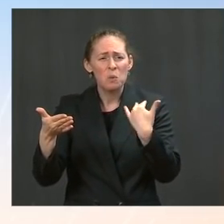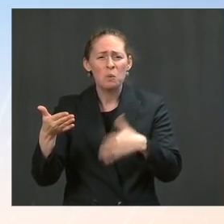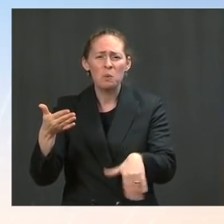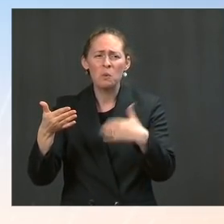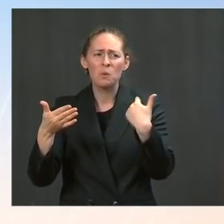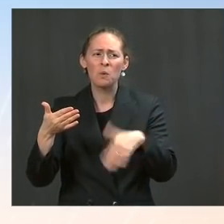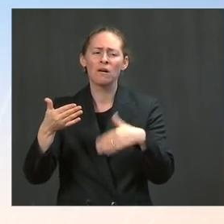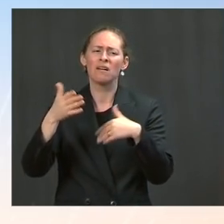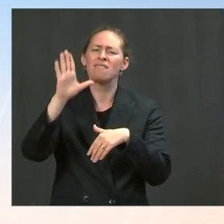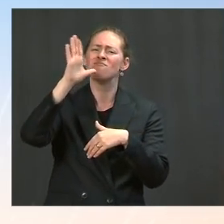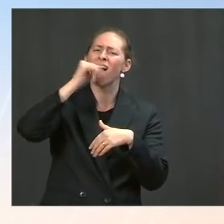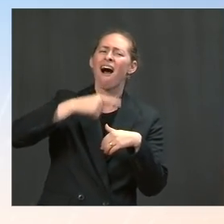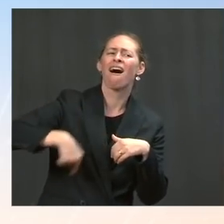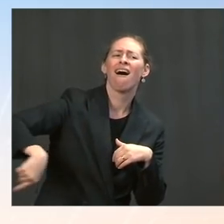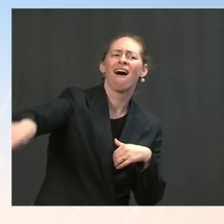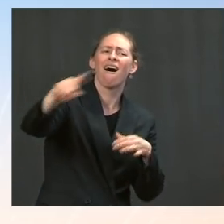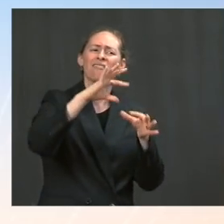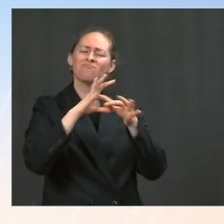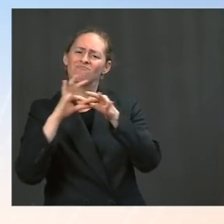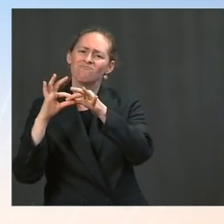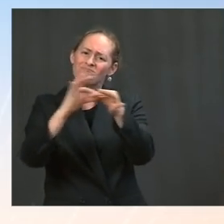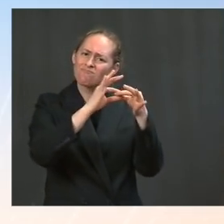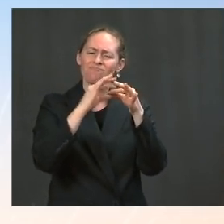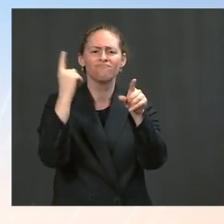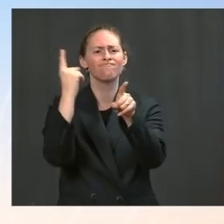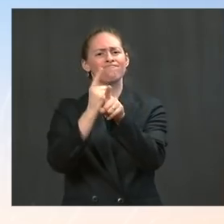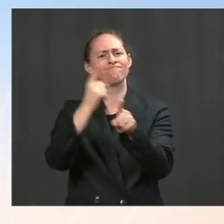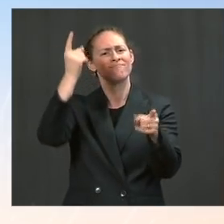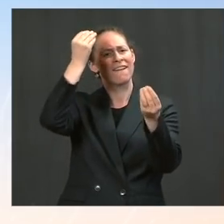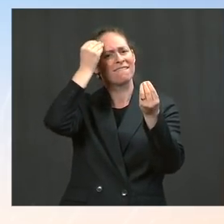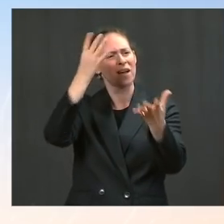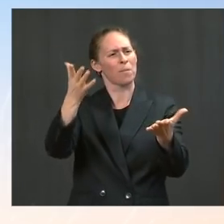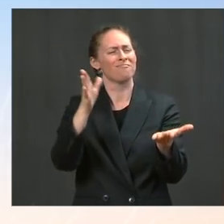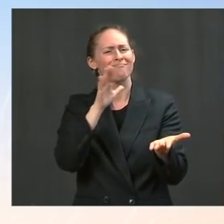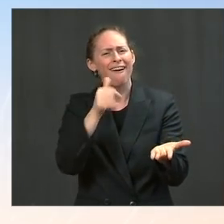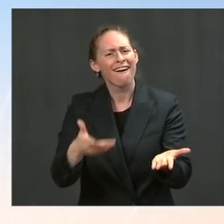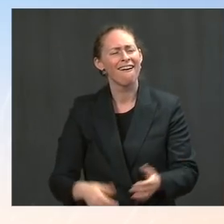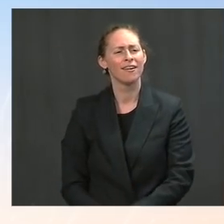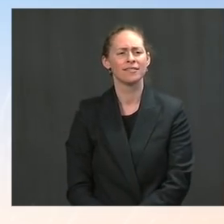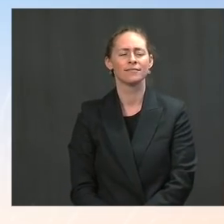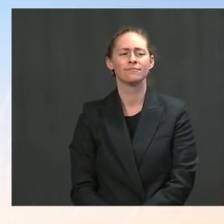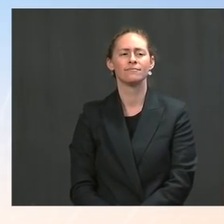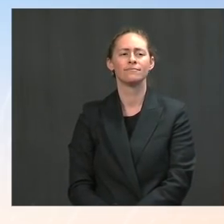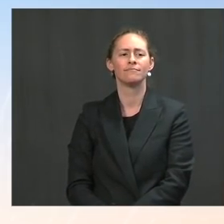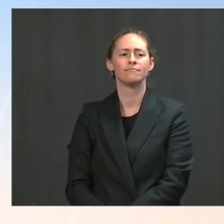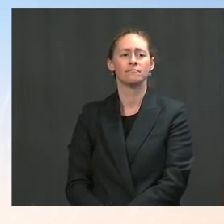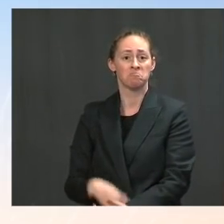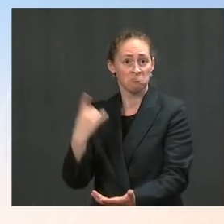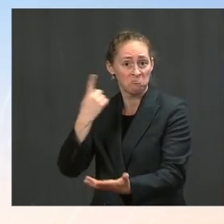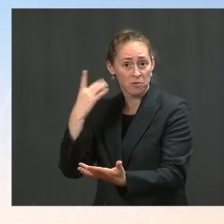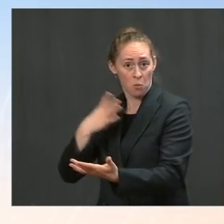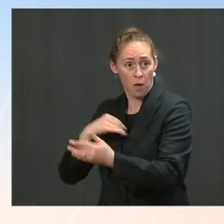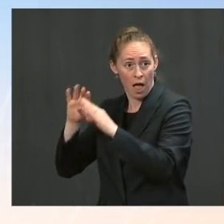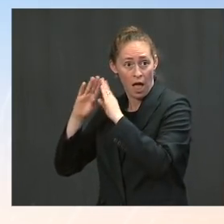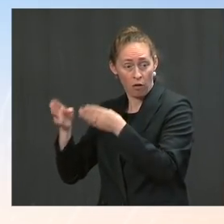that will help provide accurate information out there? The Press: Has the White House participated in any direct contact with these individuals, given the impact they're having,